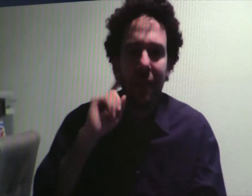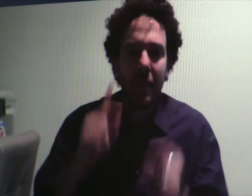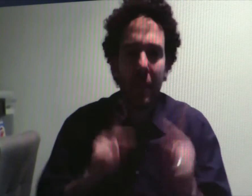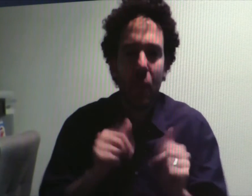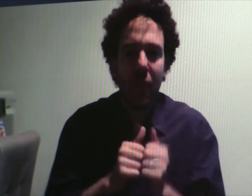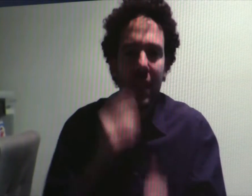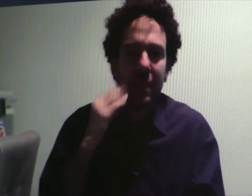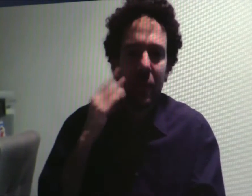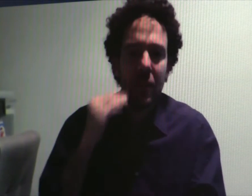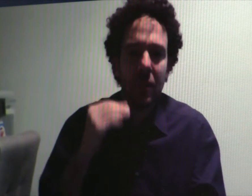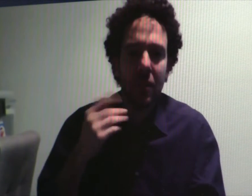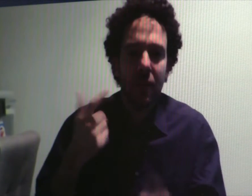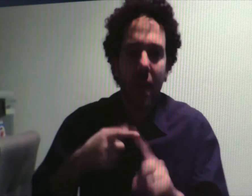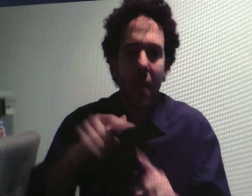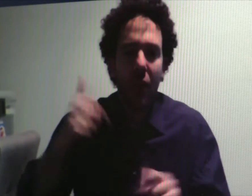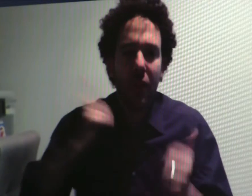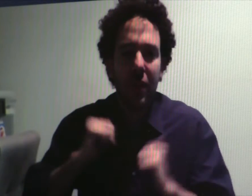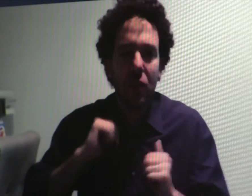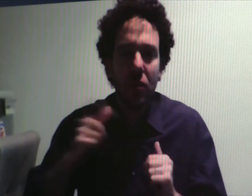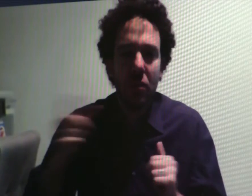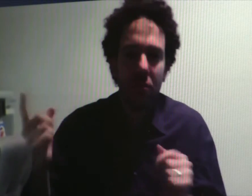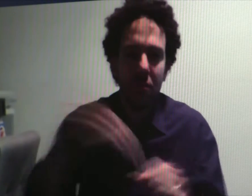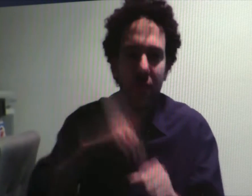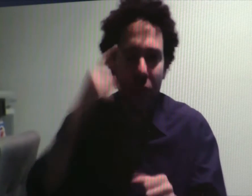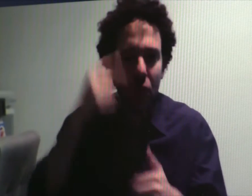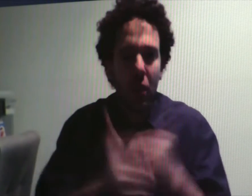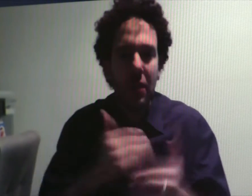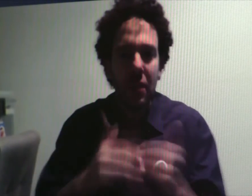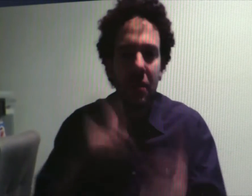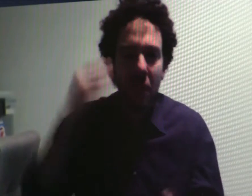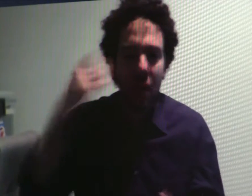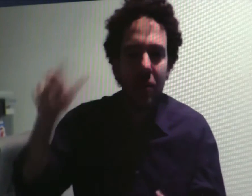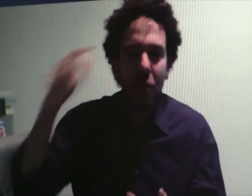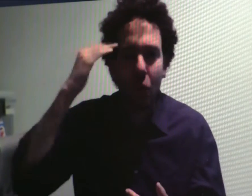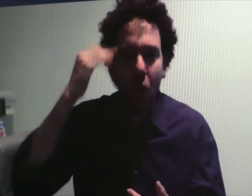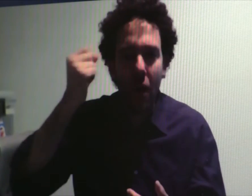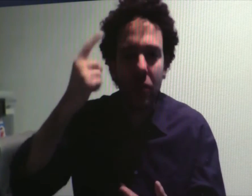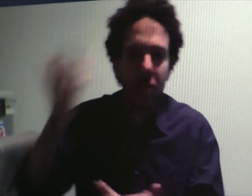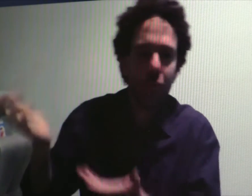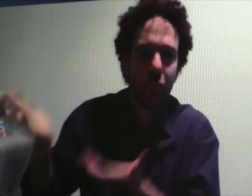to hire deaf people with experience from other theatres to be a part of their process. Because they already bring